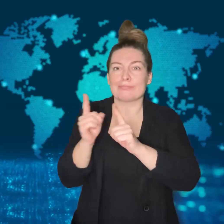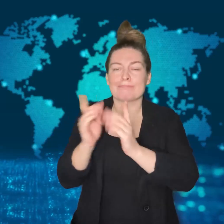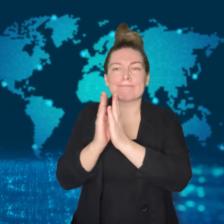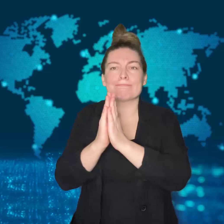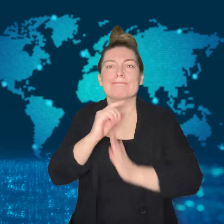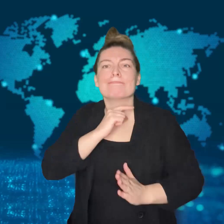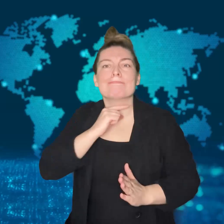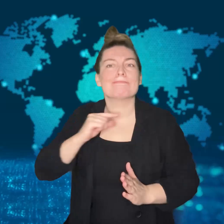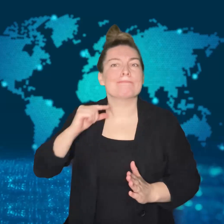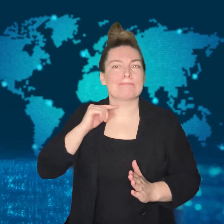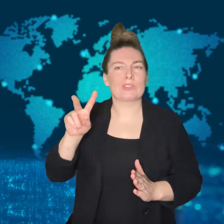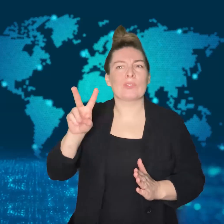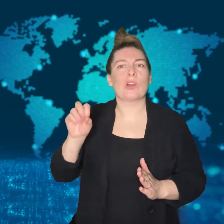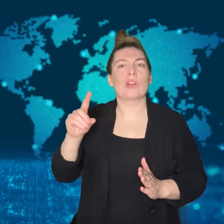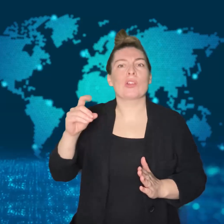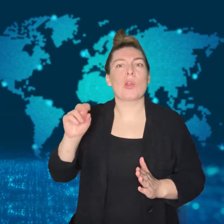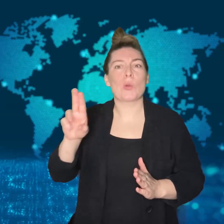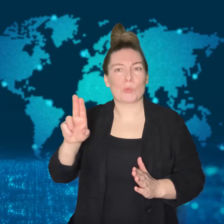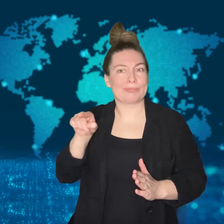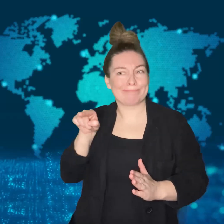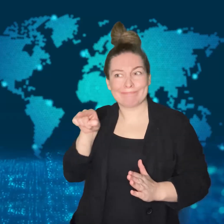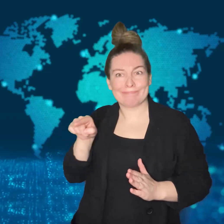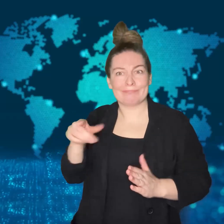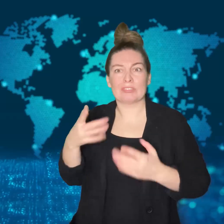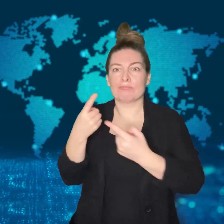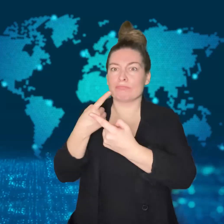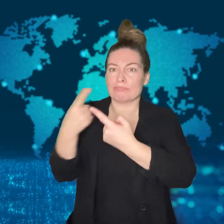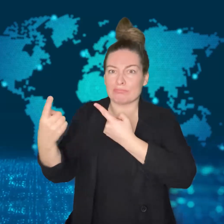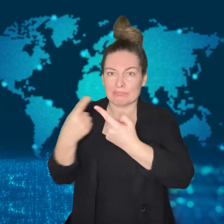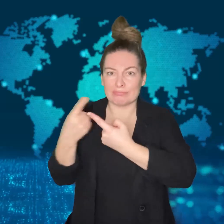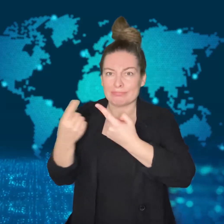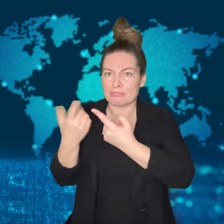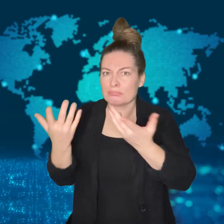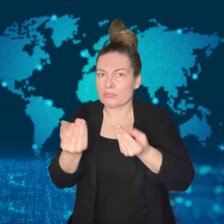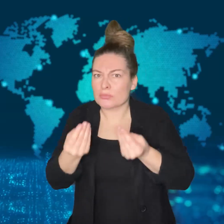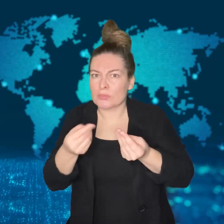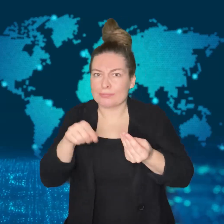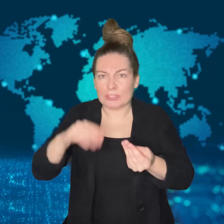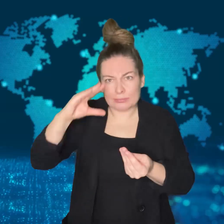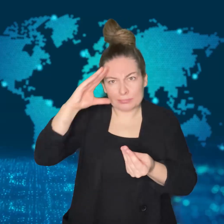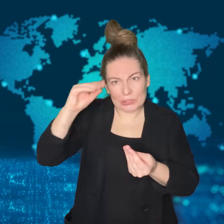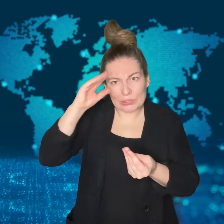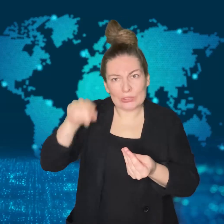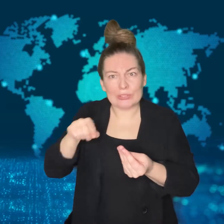who is called by the alias "King Micanor,"